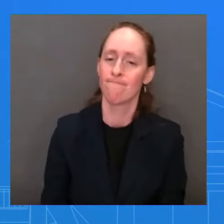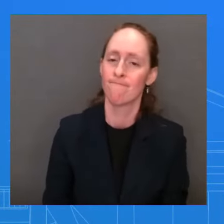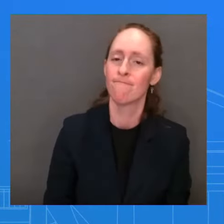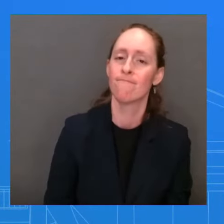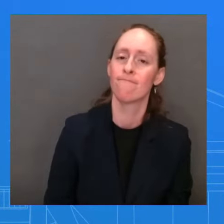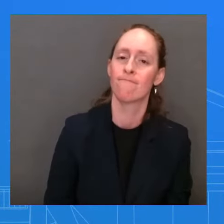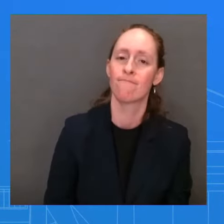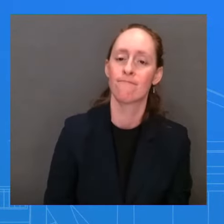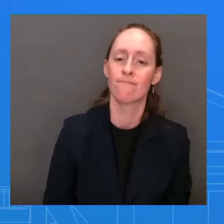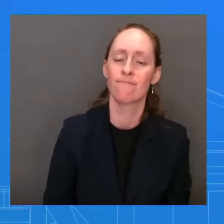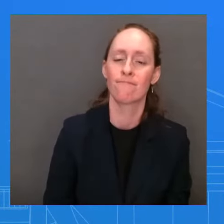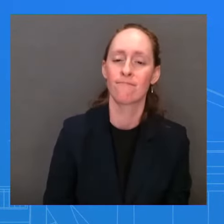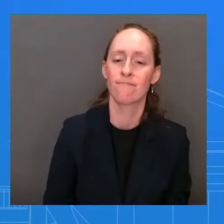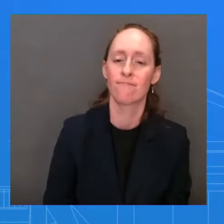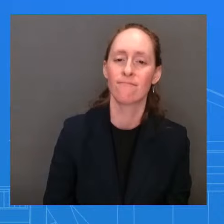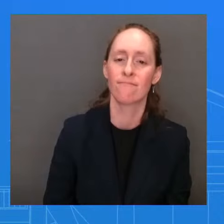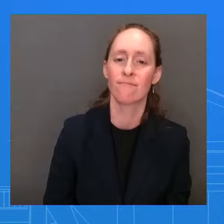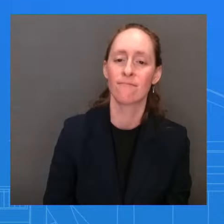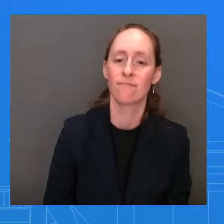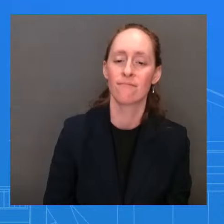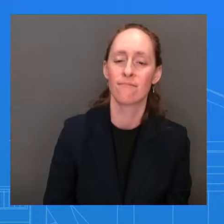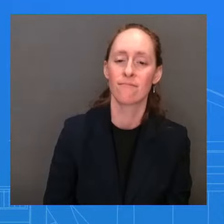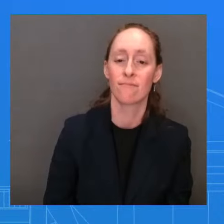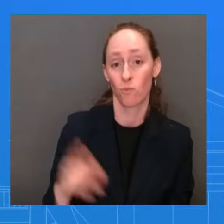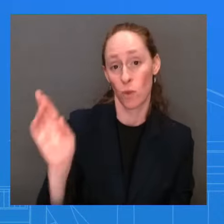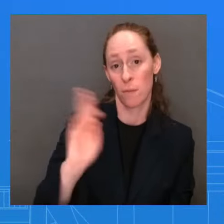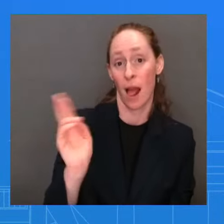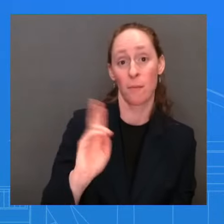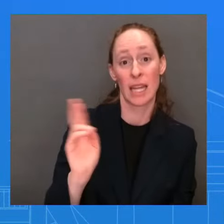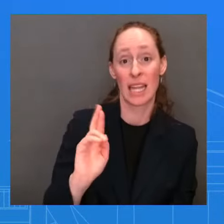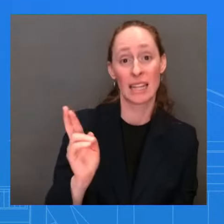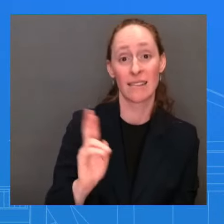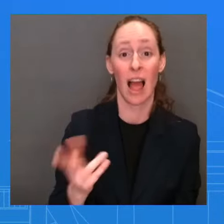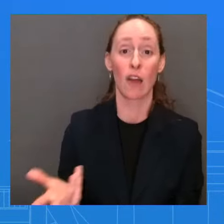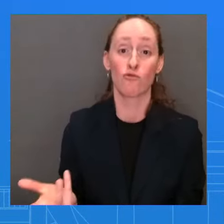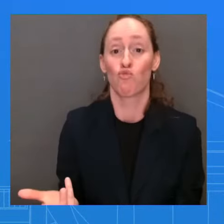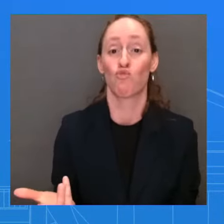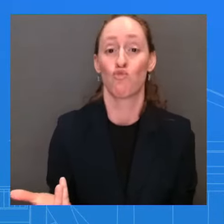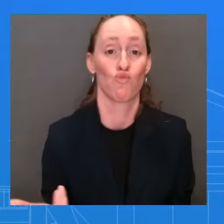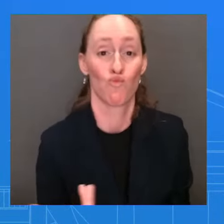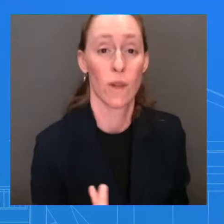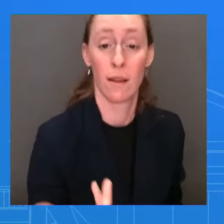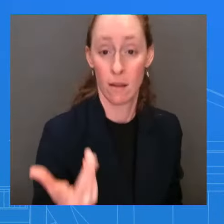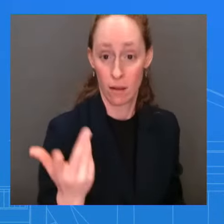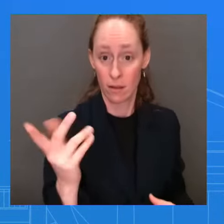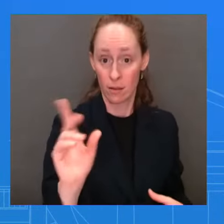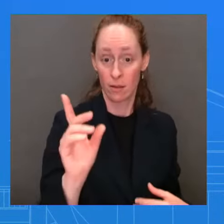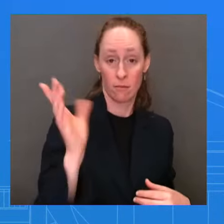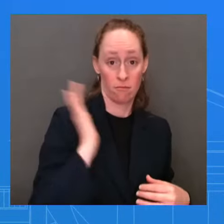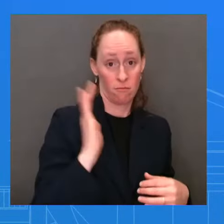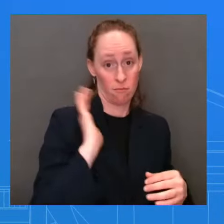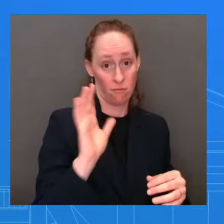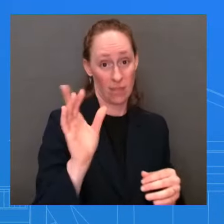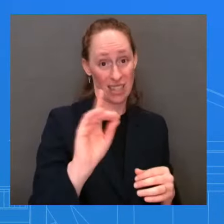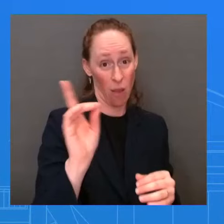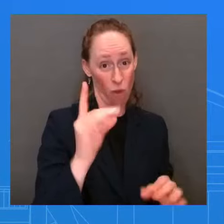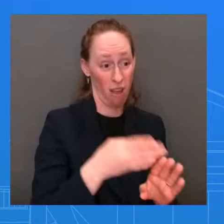when Democrats joined them in the last administration three times -- three times to make sure that they did their constitutional duty.